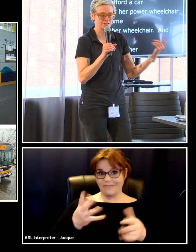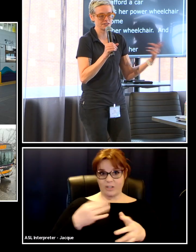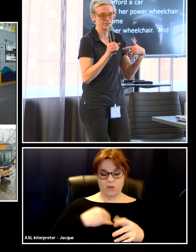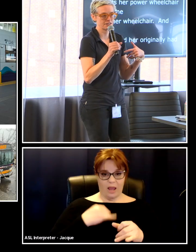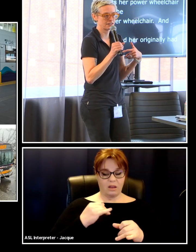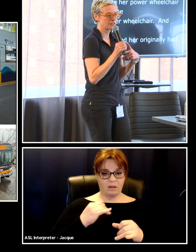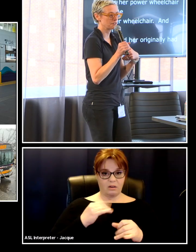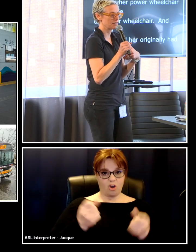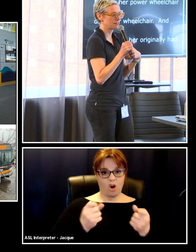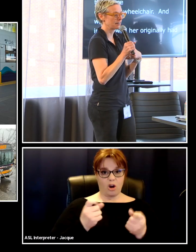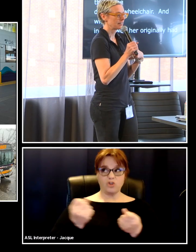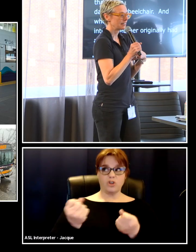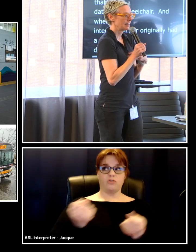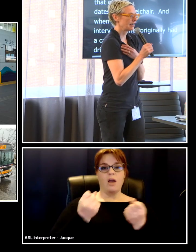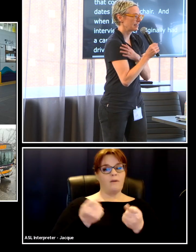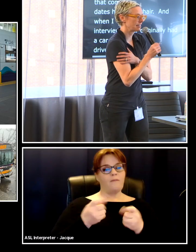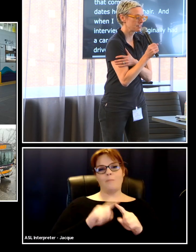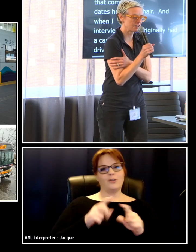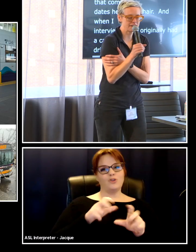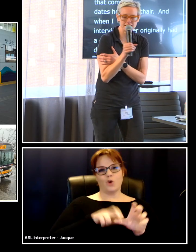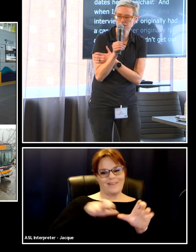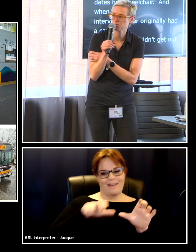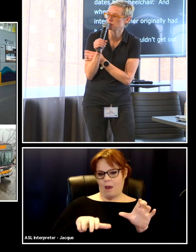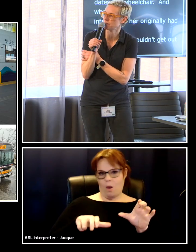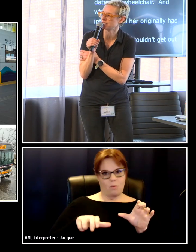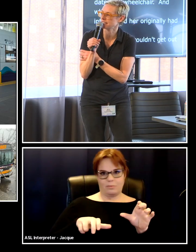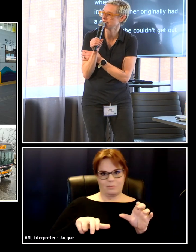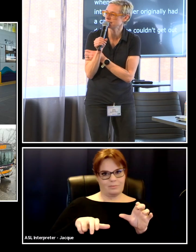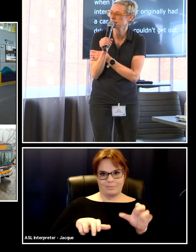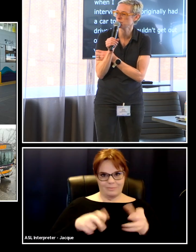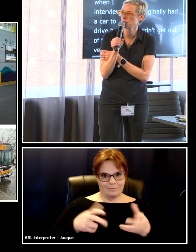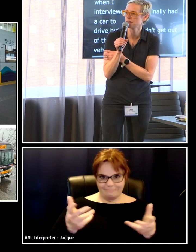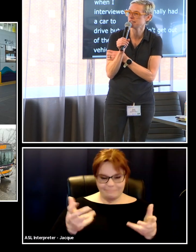the vehicle then and go anywhere. And I I share Erica's story because I think it's an important